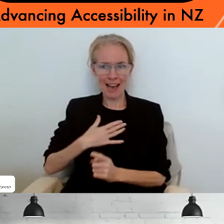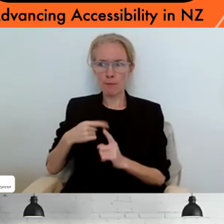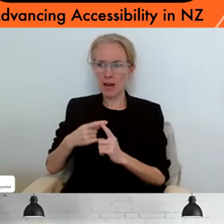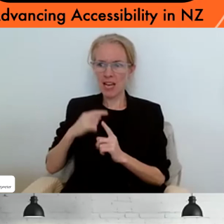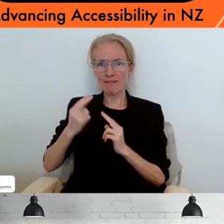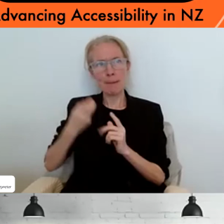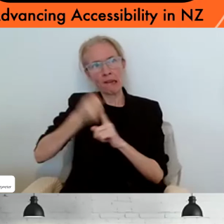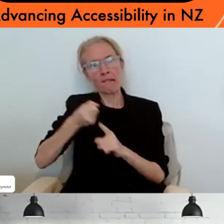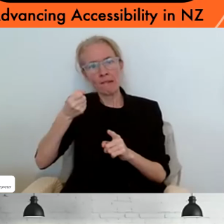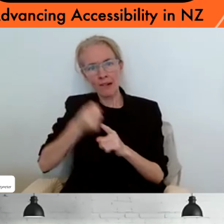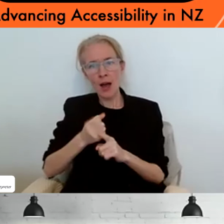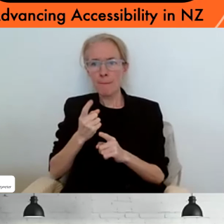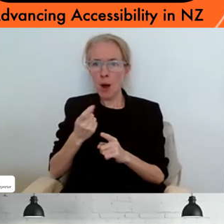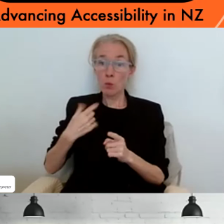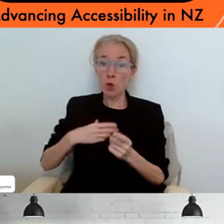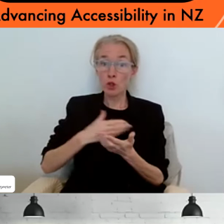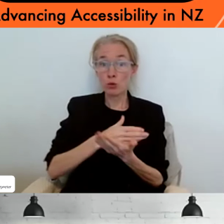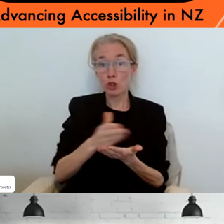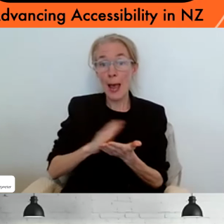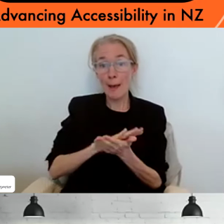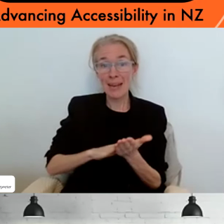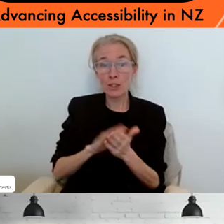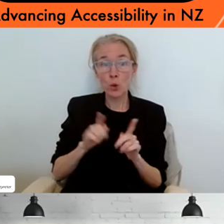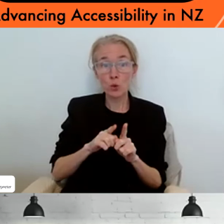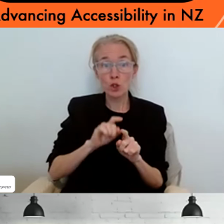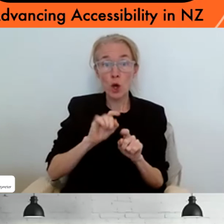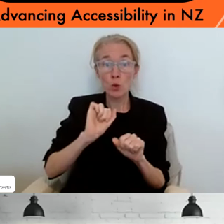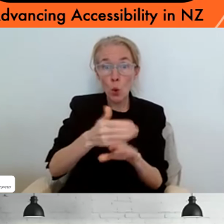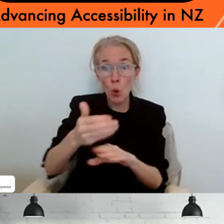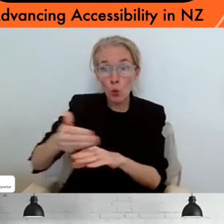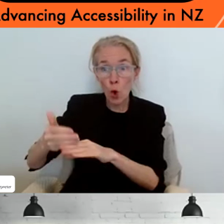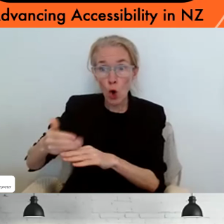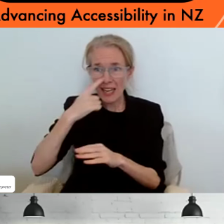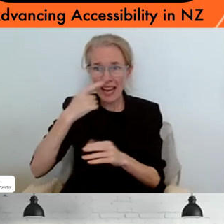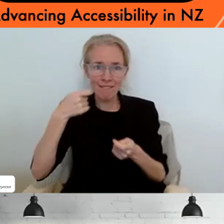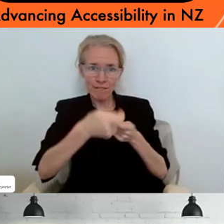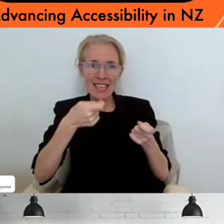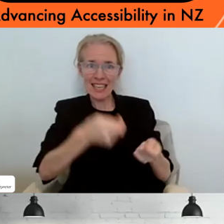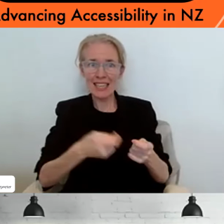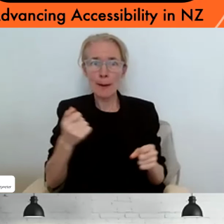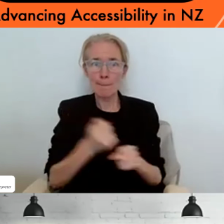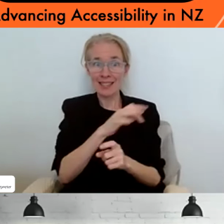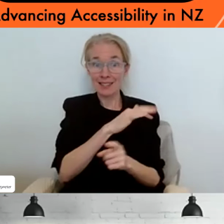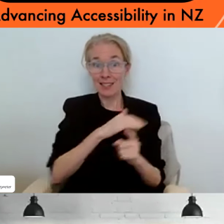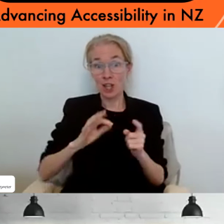be out there advocating non-stop. So what each one of you could do,